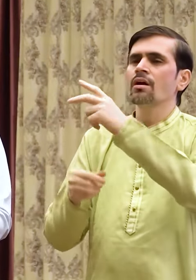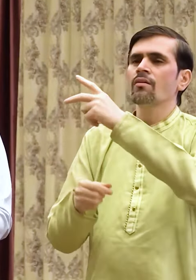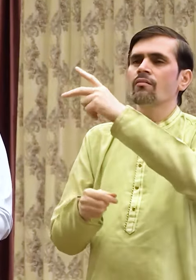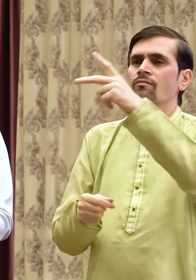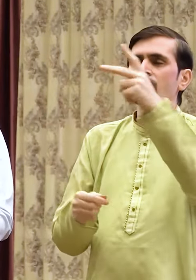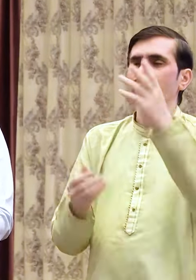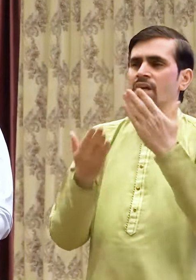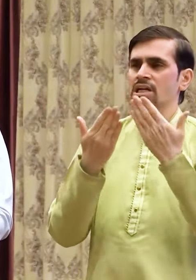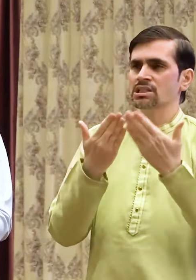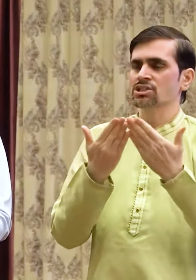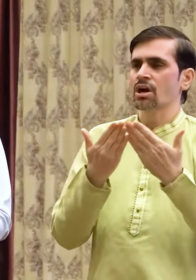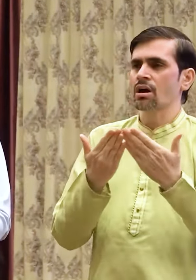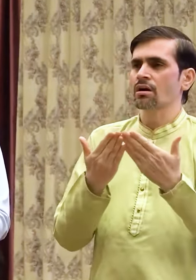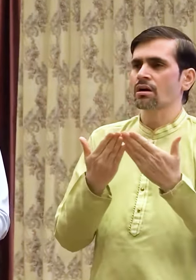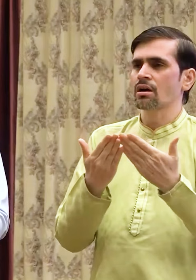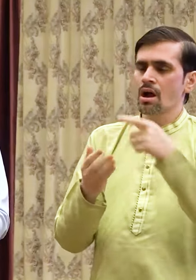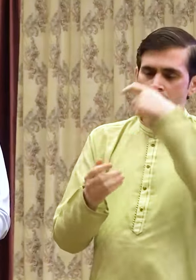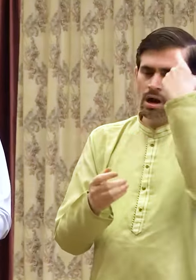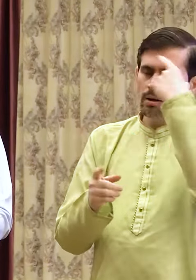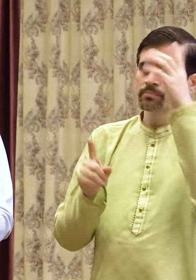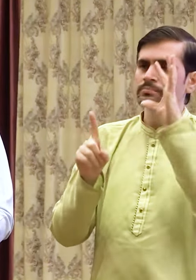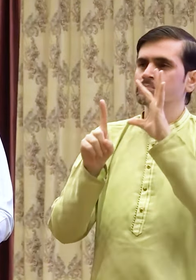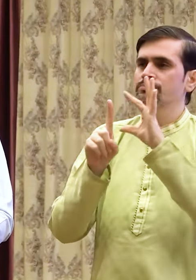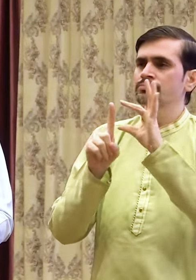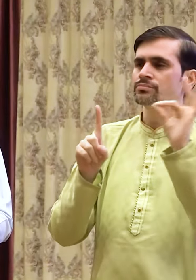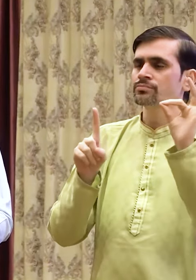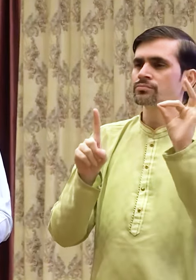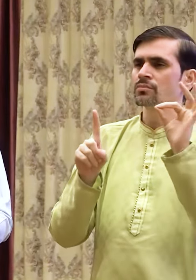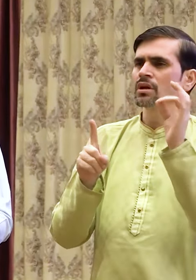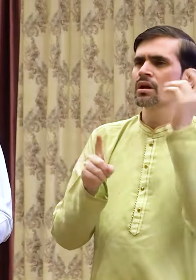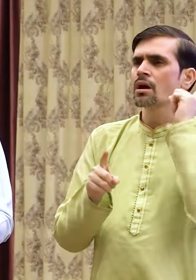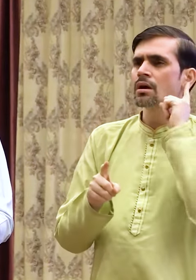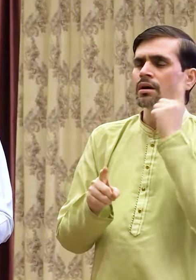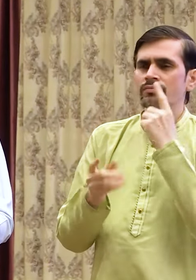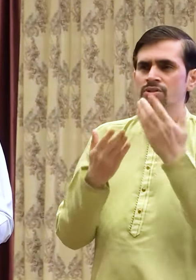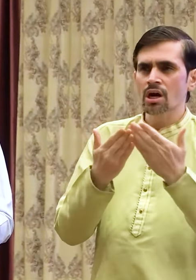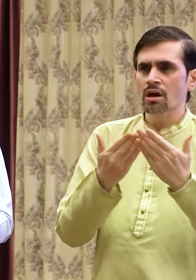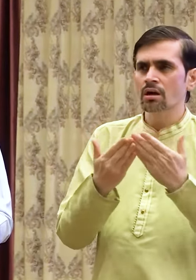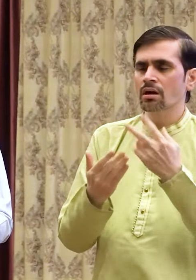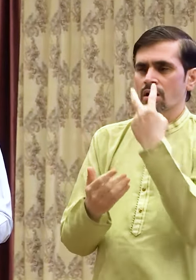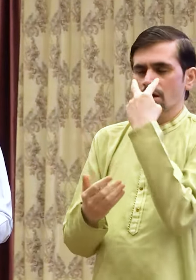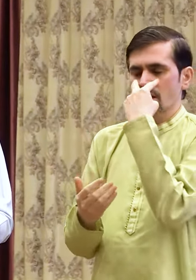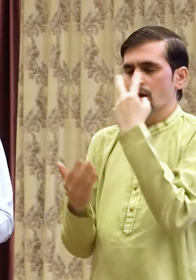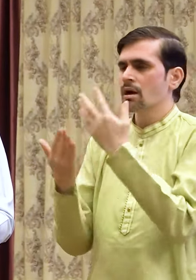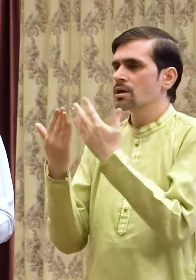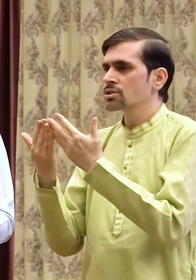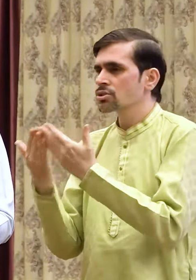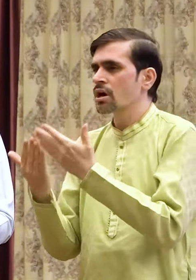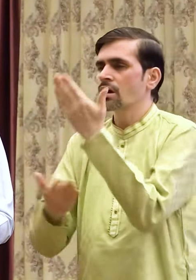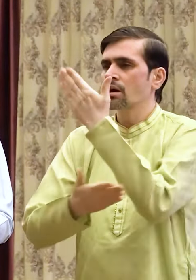working in different handicap fields, be it hearing loss, bone problems,